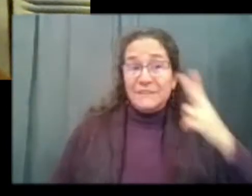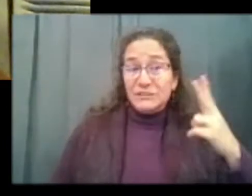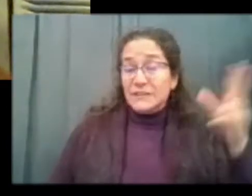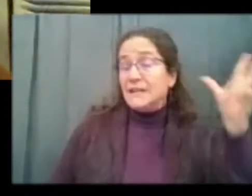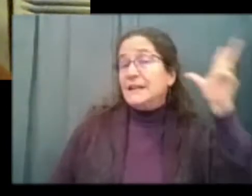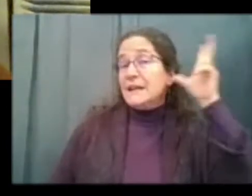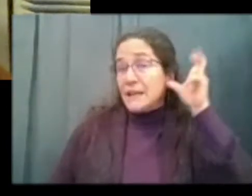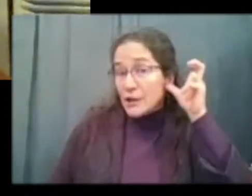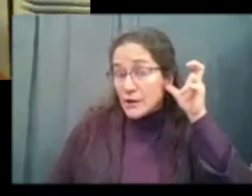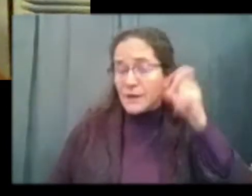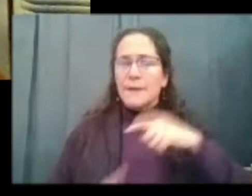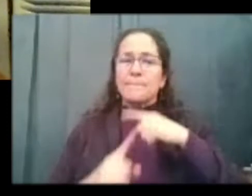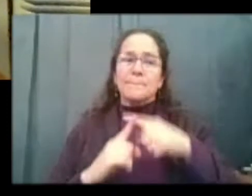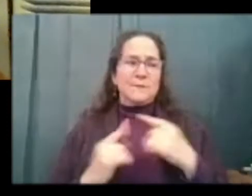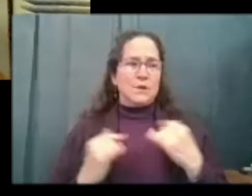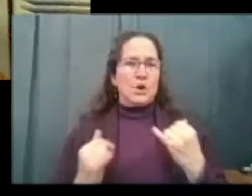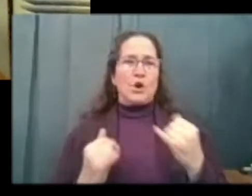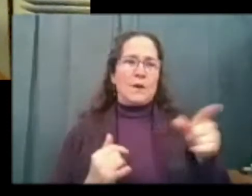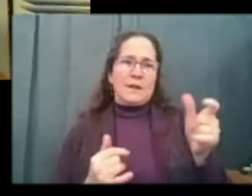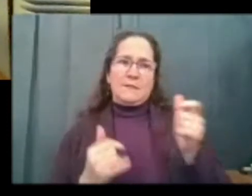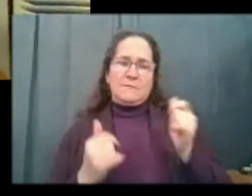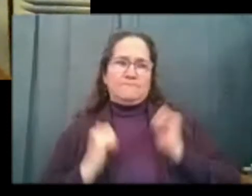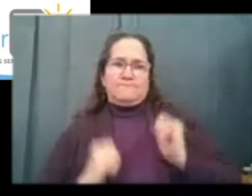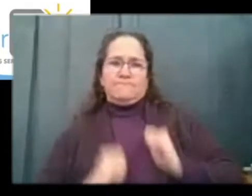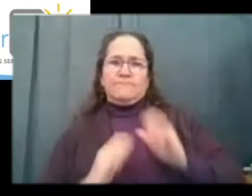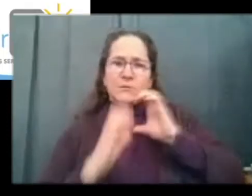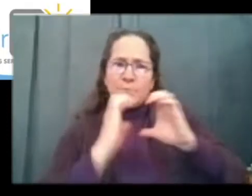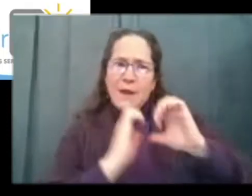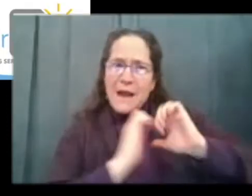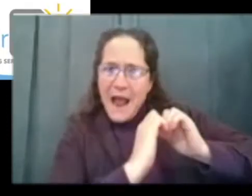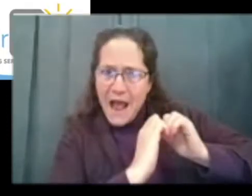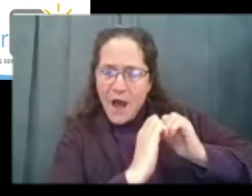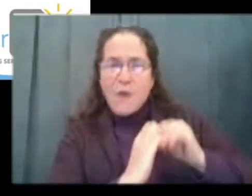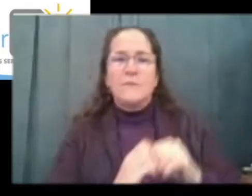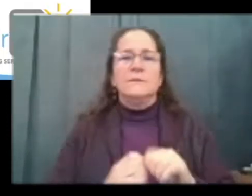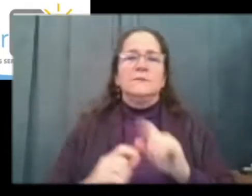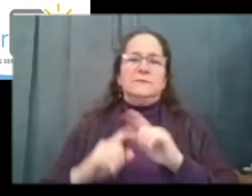and different modes at the individual may be using. Tools such as the communication matrix